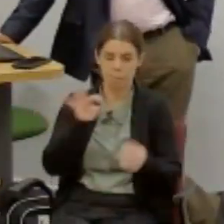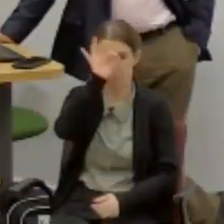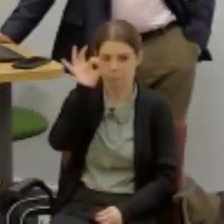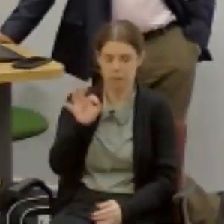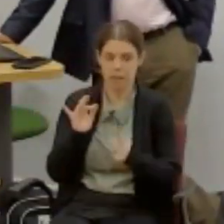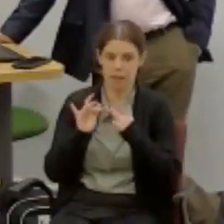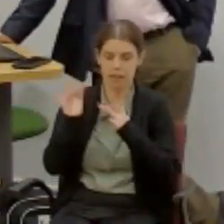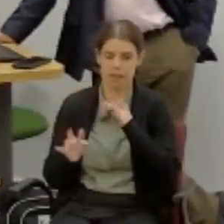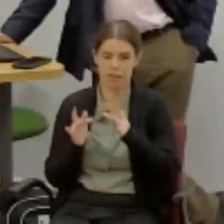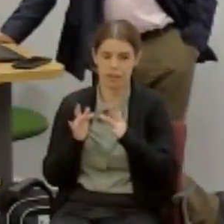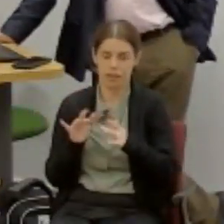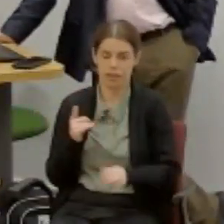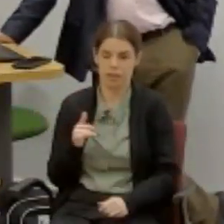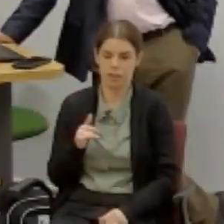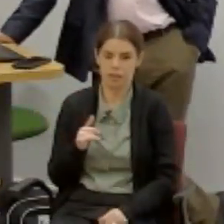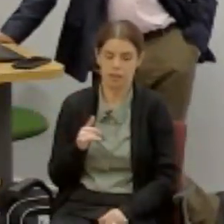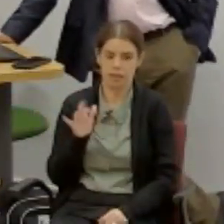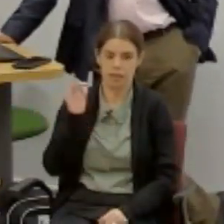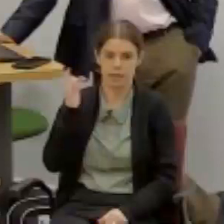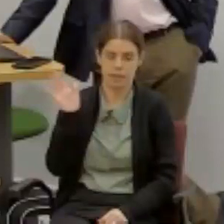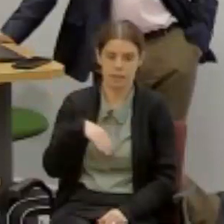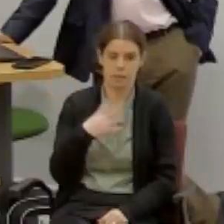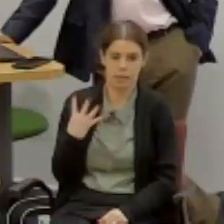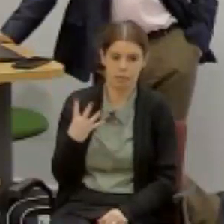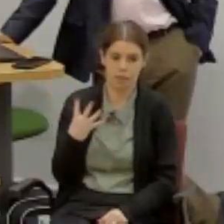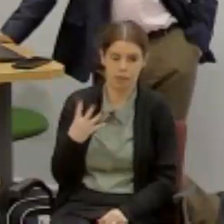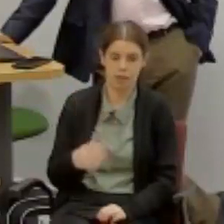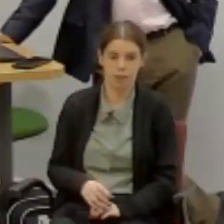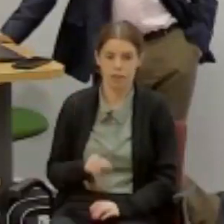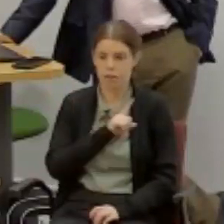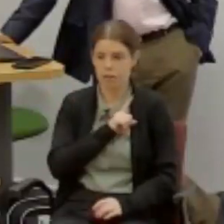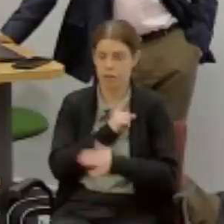I think we'll maybe set a cap at maybe 10 past 4, because there are so many questions